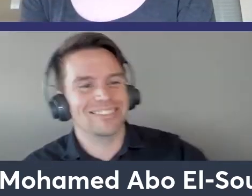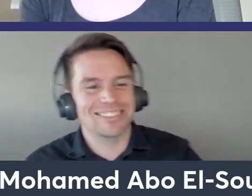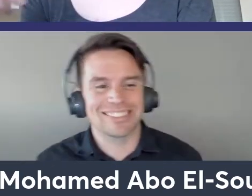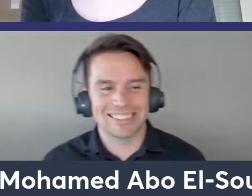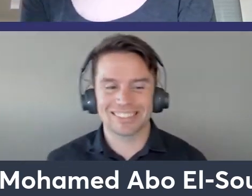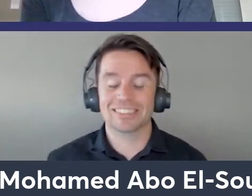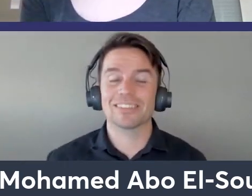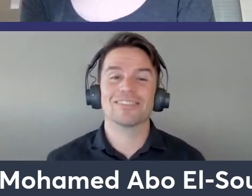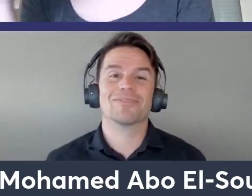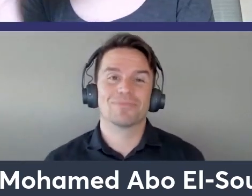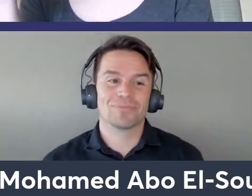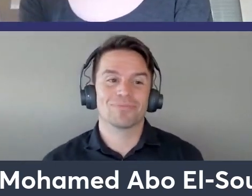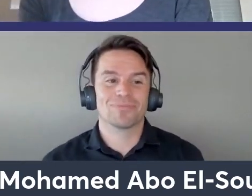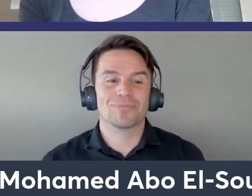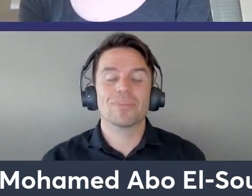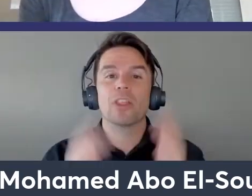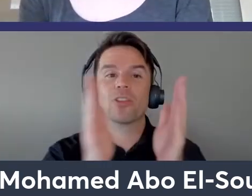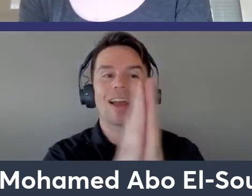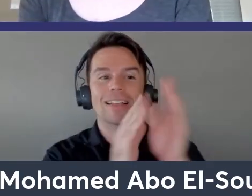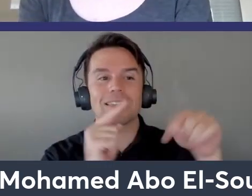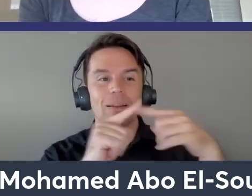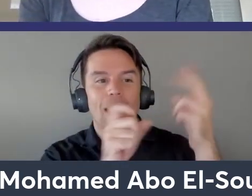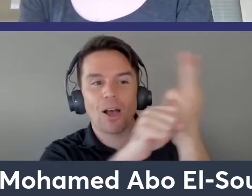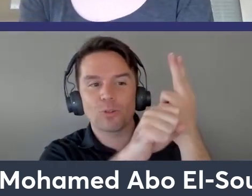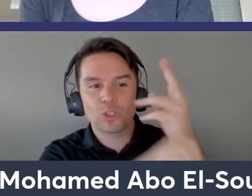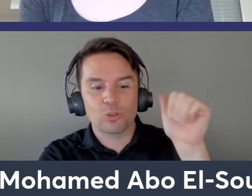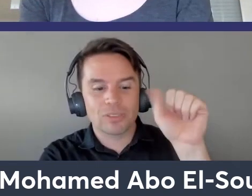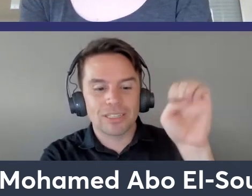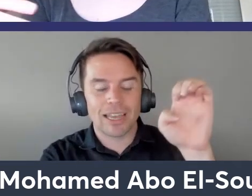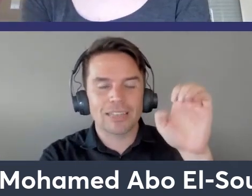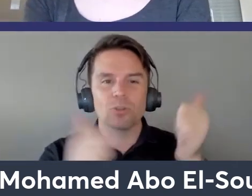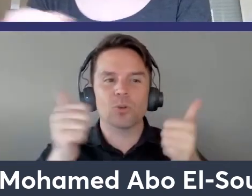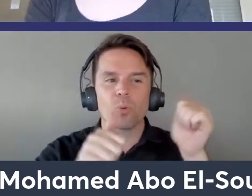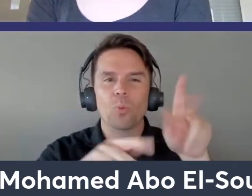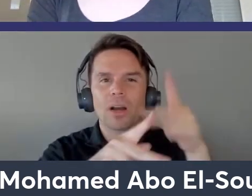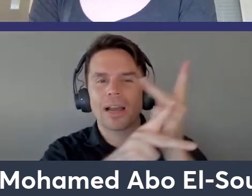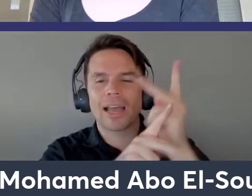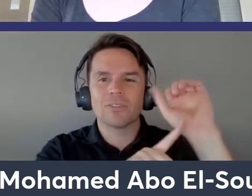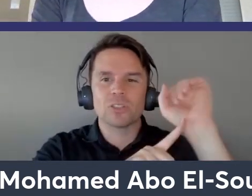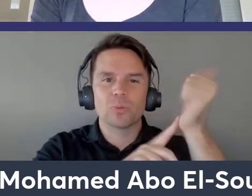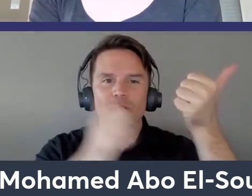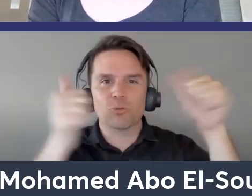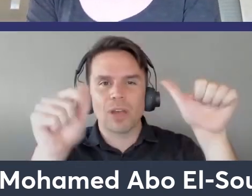and what's a situation where you tried to apply it, and any challenges faced.